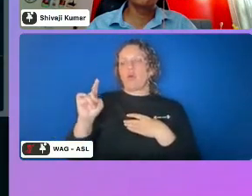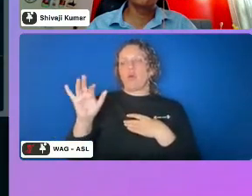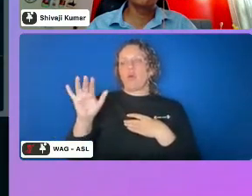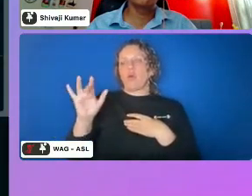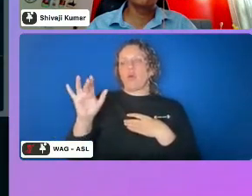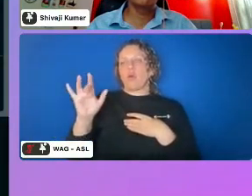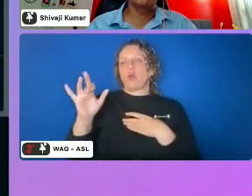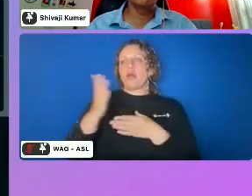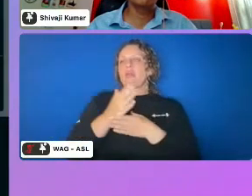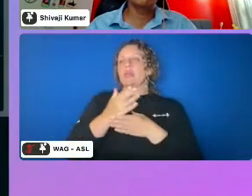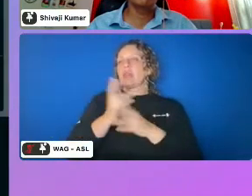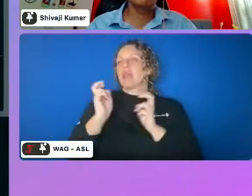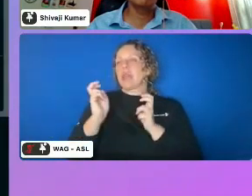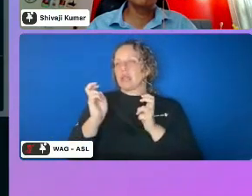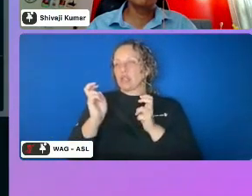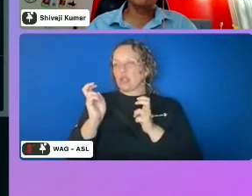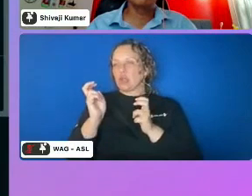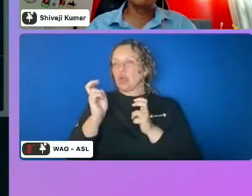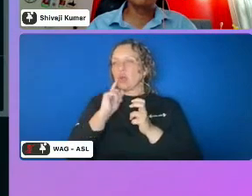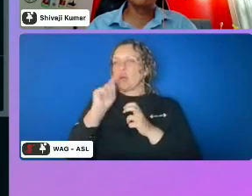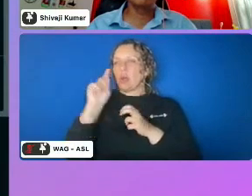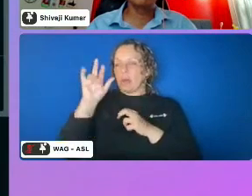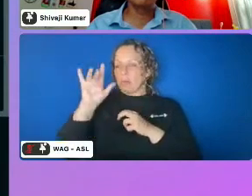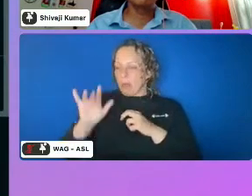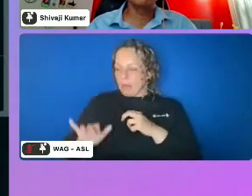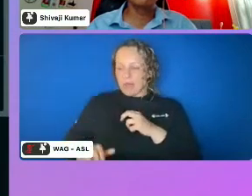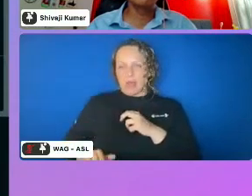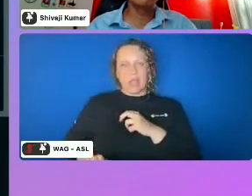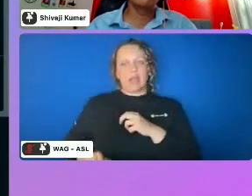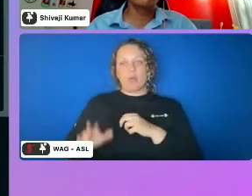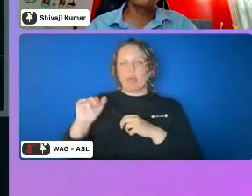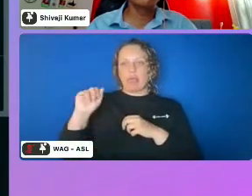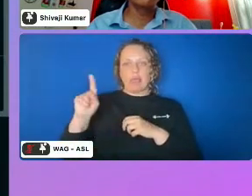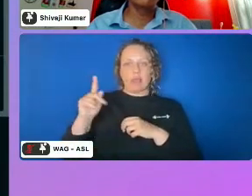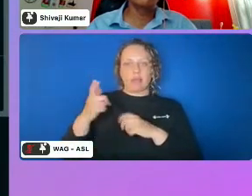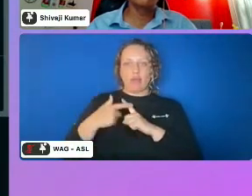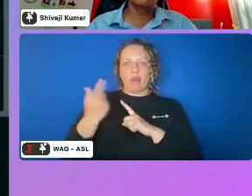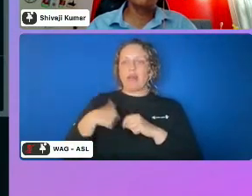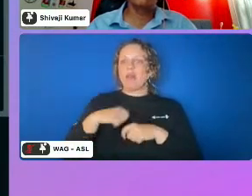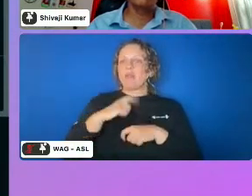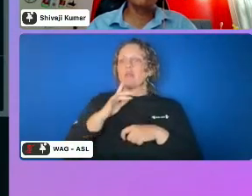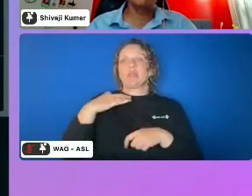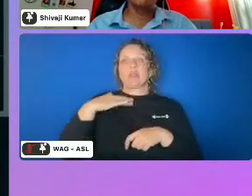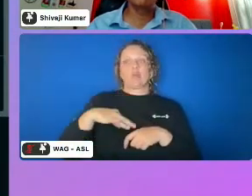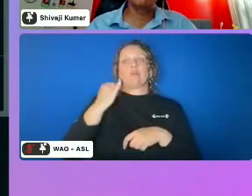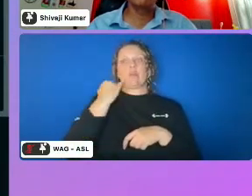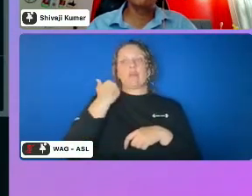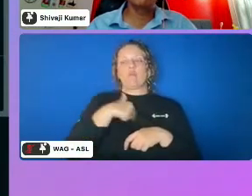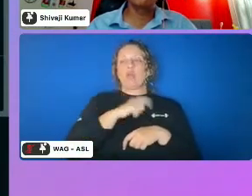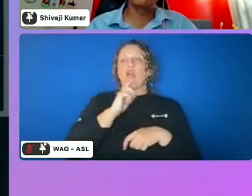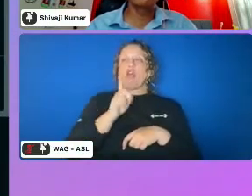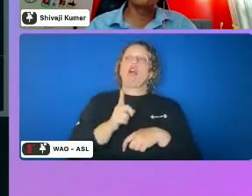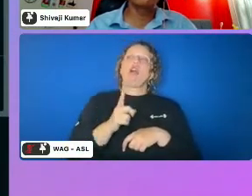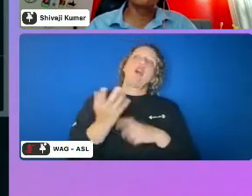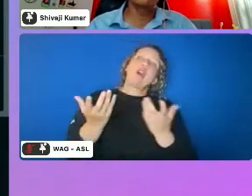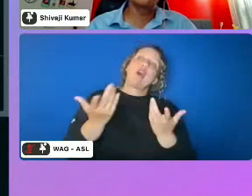the share issue URL, and that's gonna be populated now with all of those links. So that's especially useful if we are... If we're not in such a great position